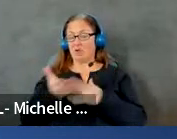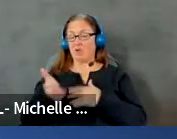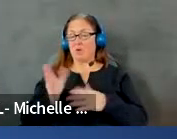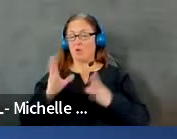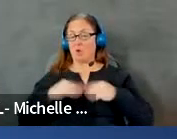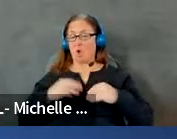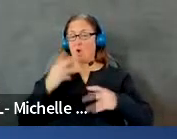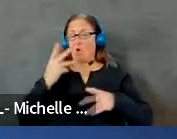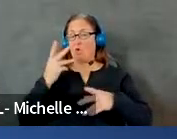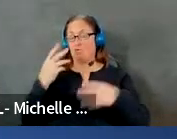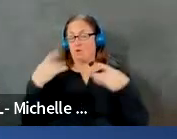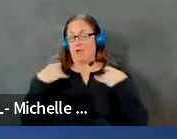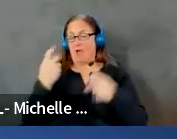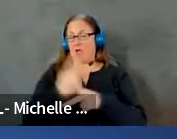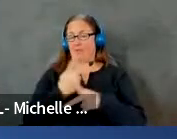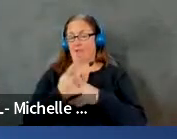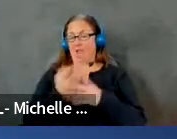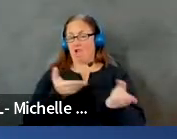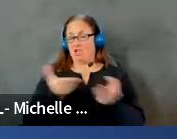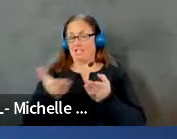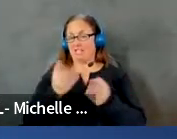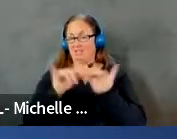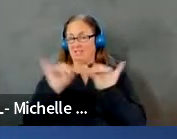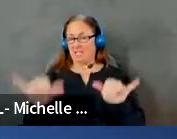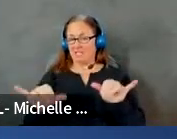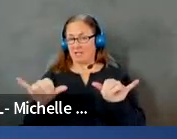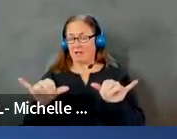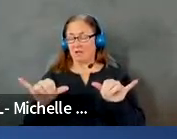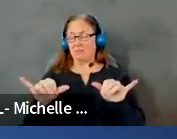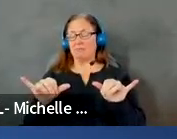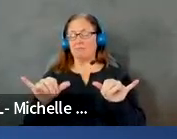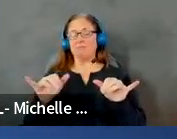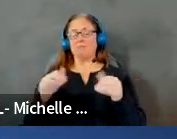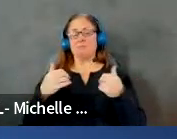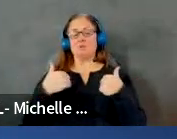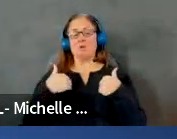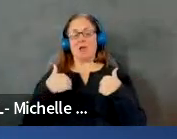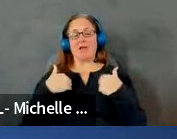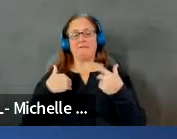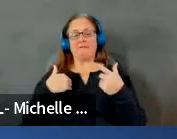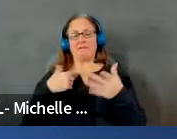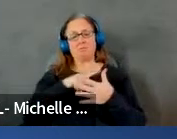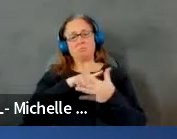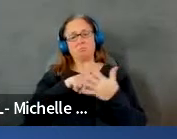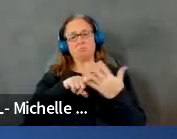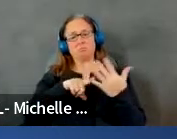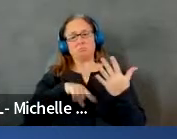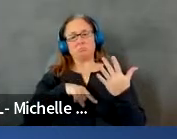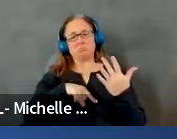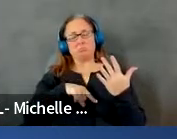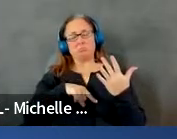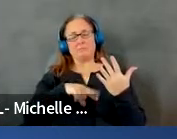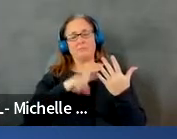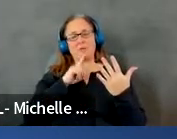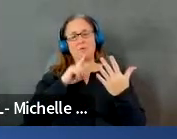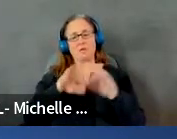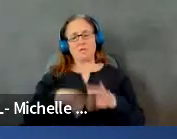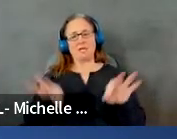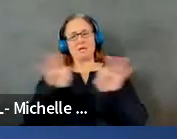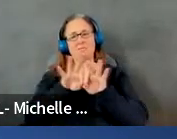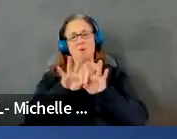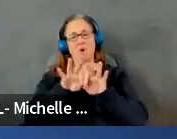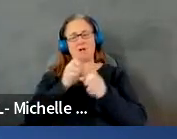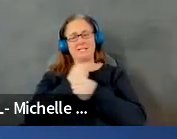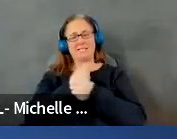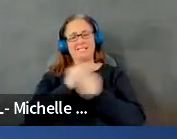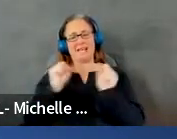system. And so there are, you know these are really important safety net programs